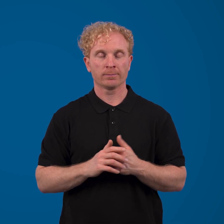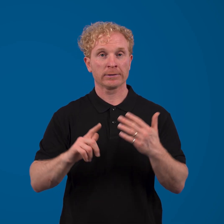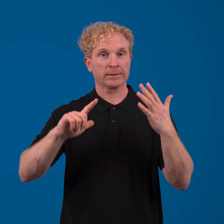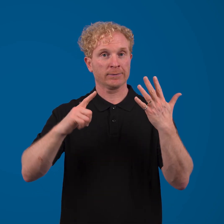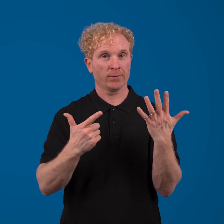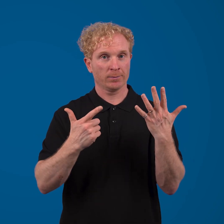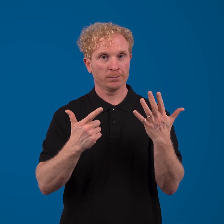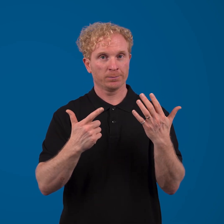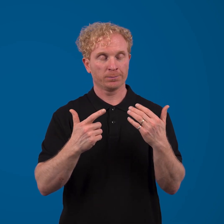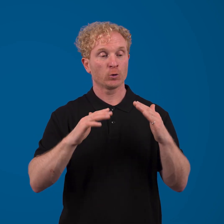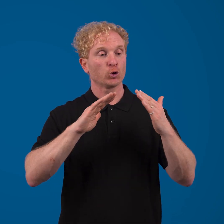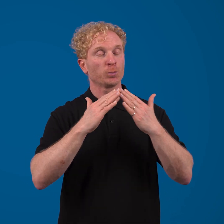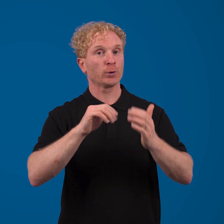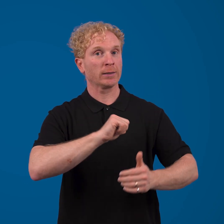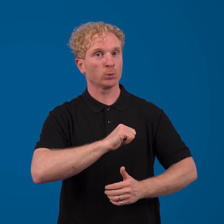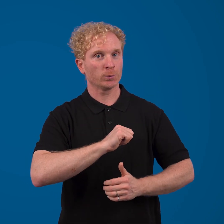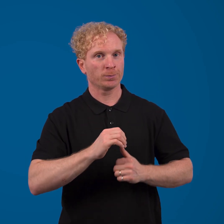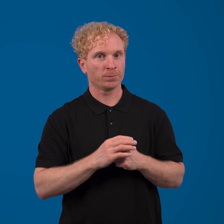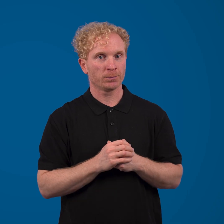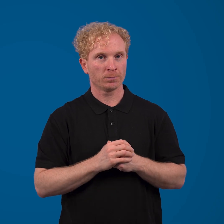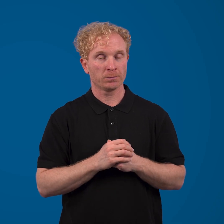Community Attitudes